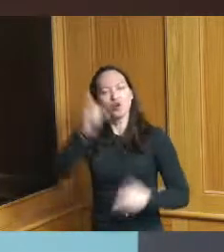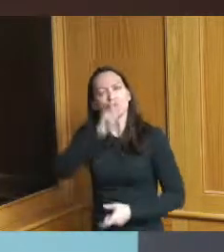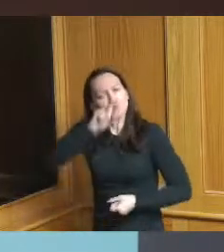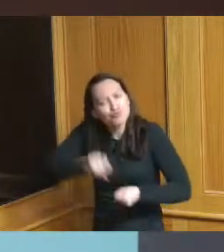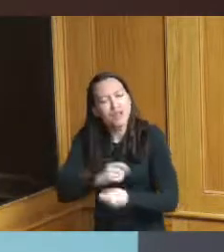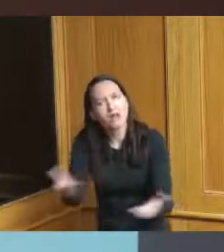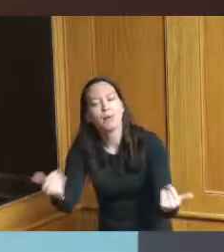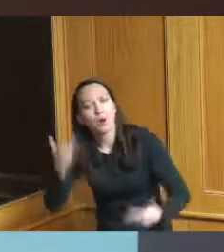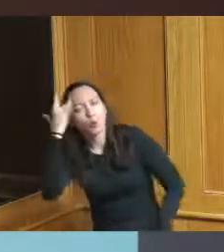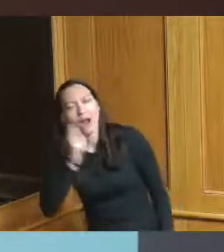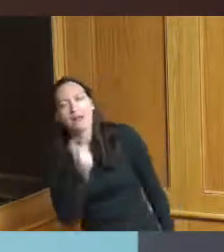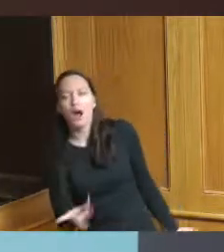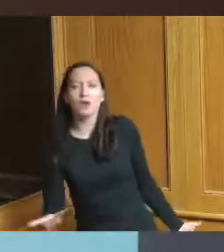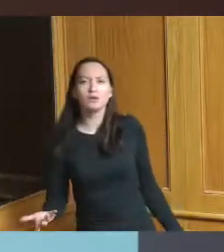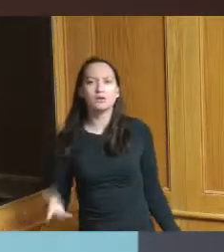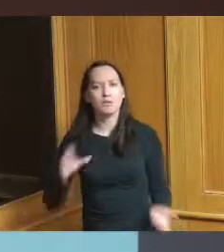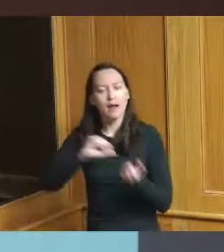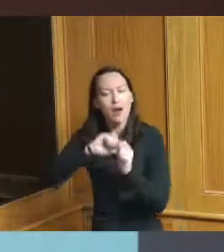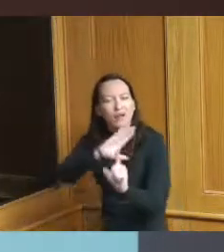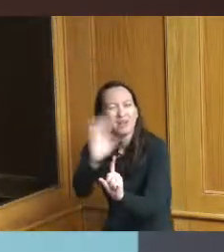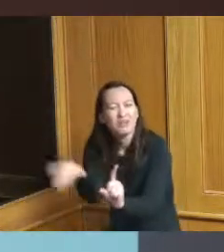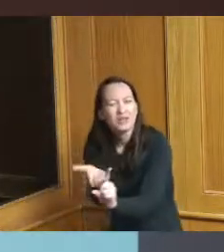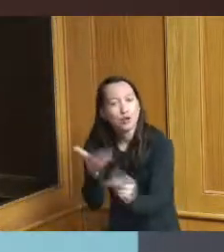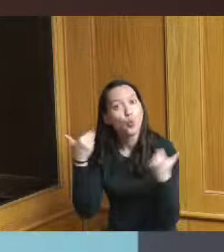and what would it take to get them to move that needle so